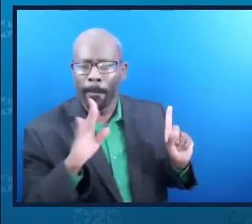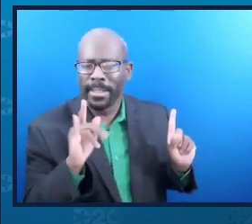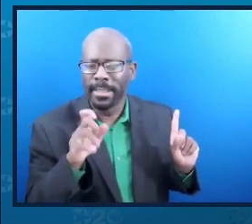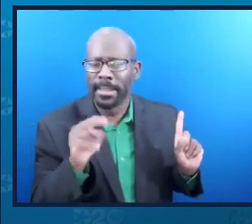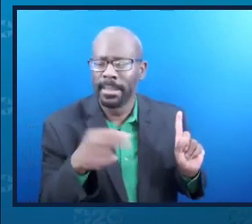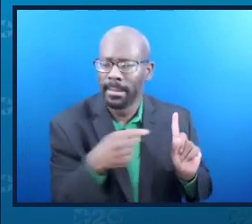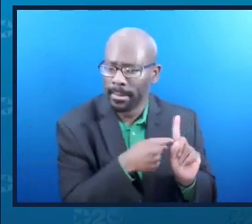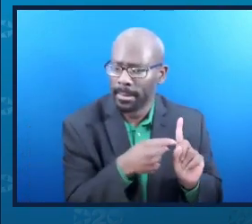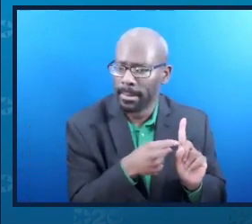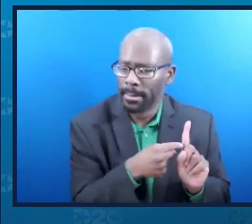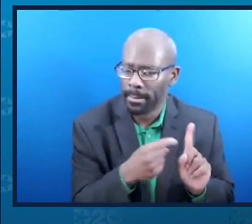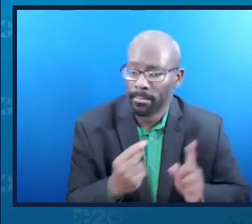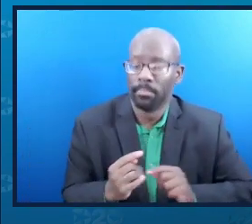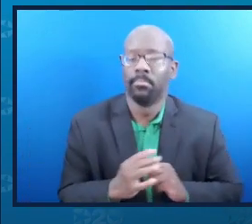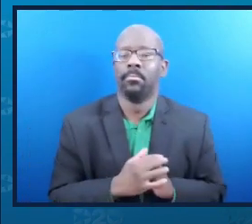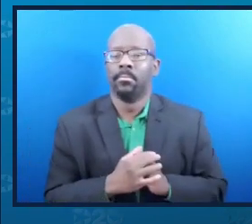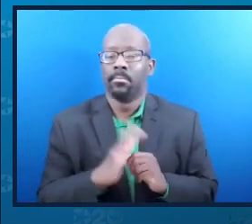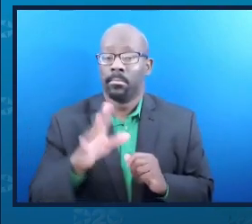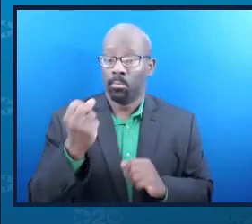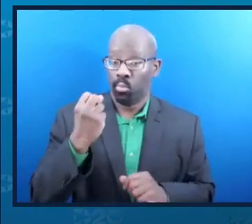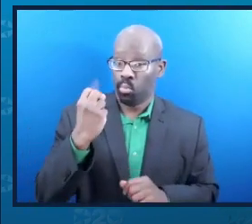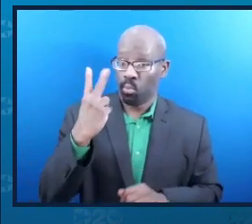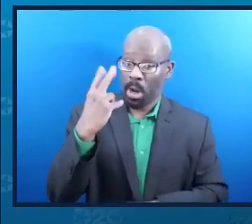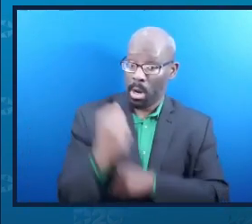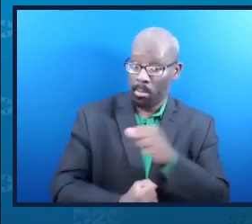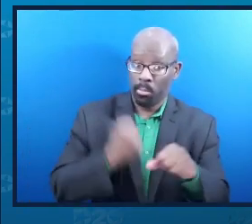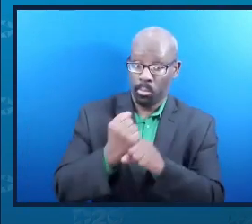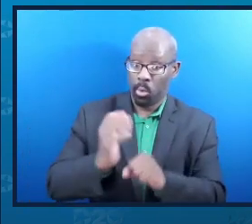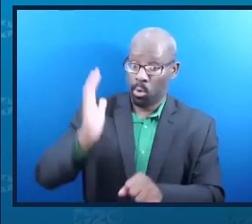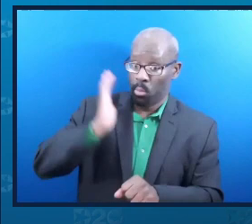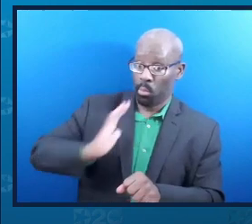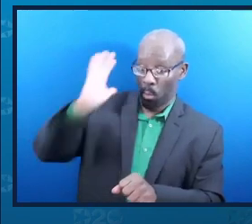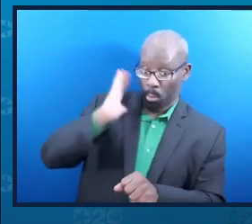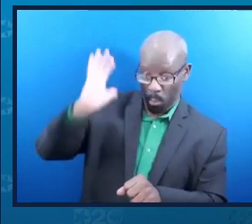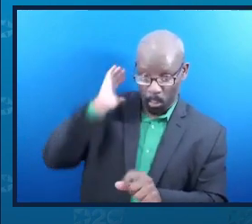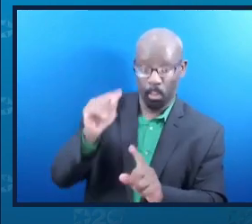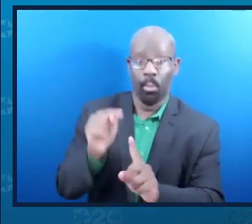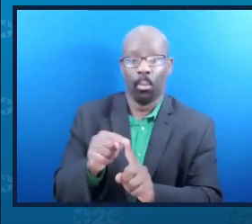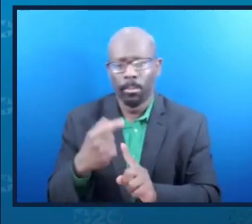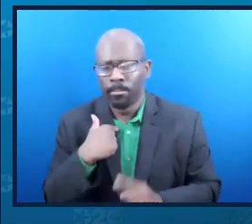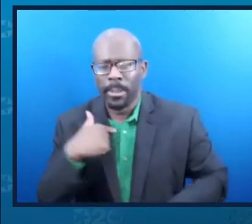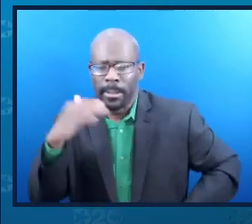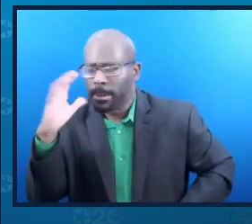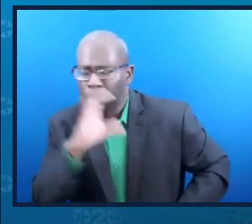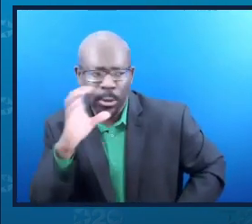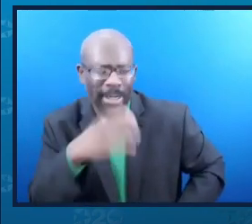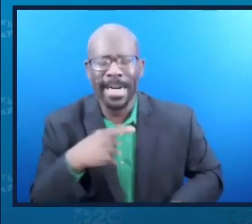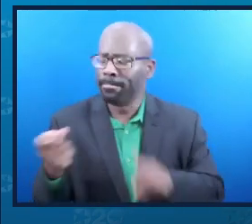12 YEARS AGO WHEN I BEGAN MY SEARCH FOR VICE PRESIDENT, I